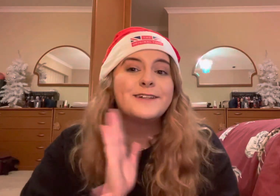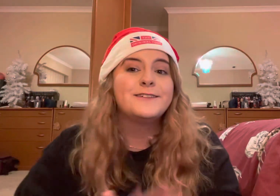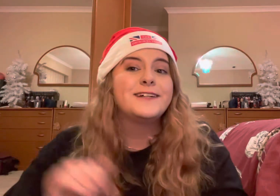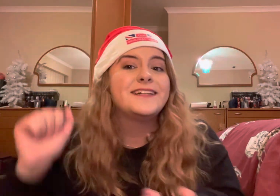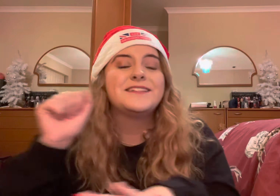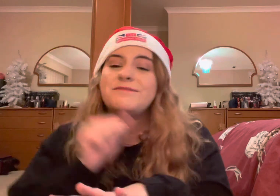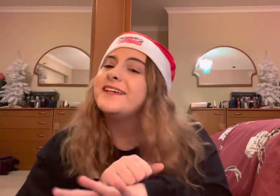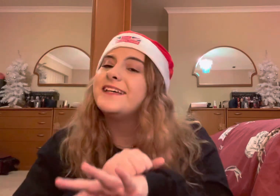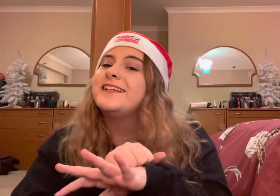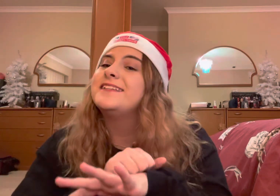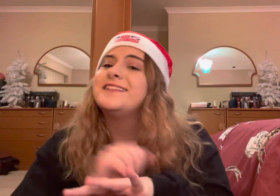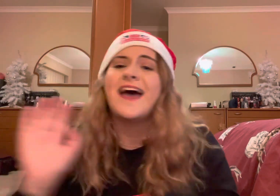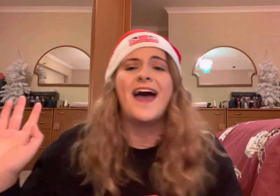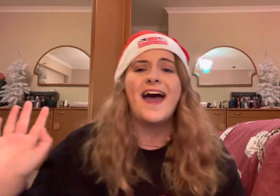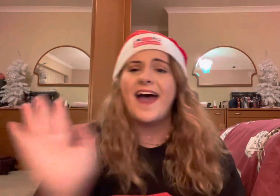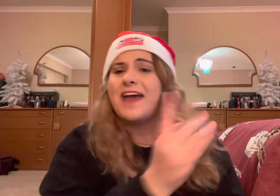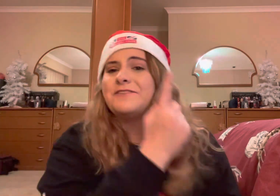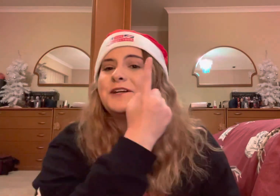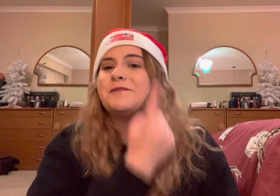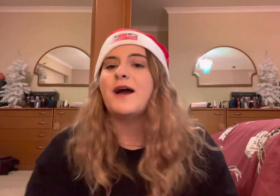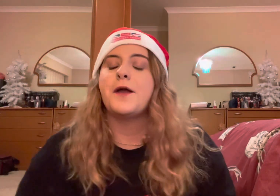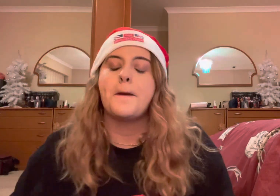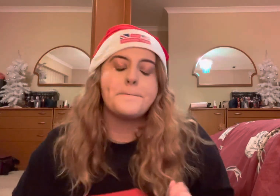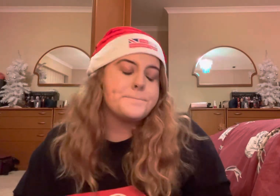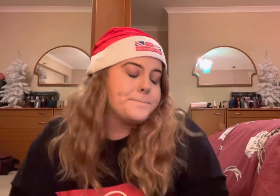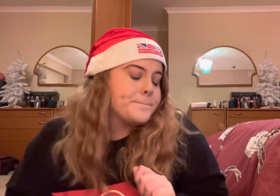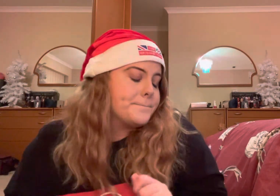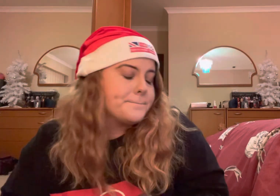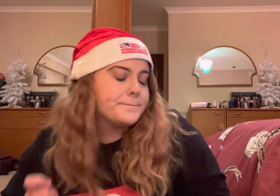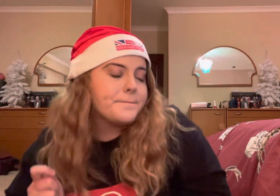Merry Christmas everyone